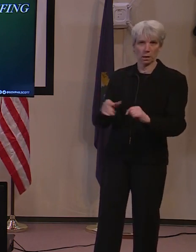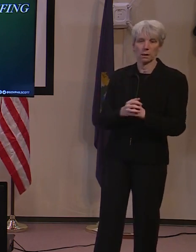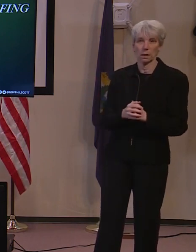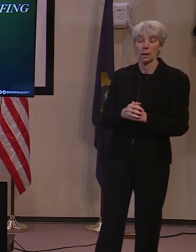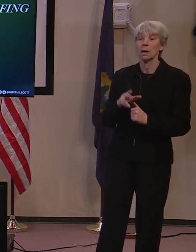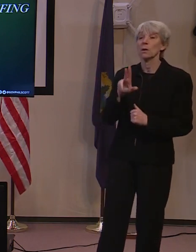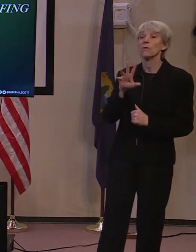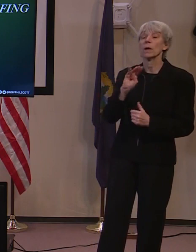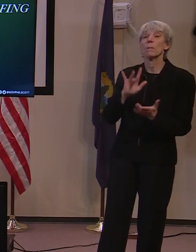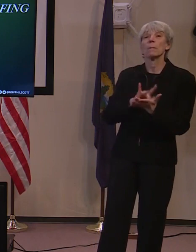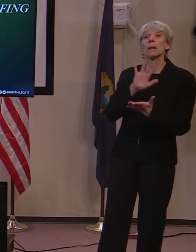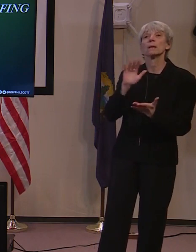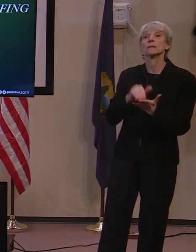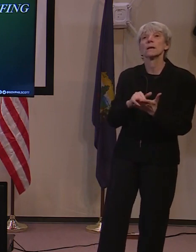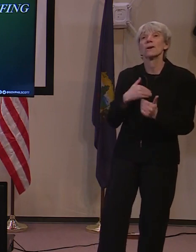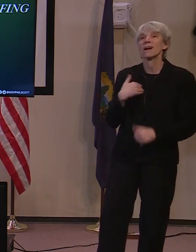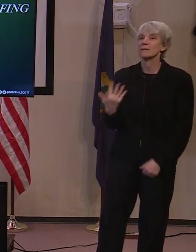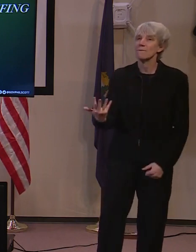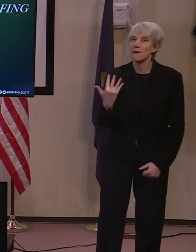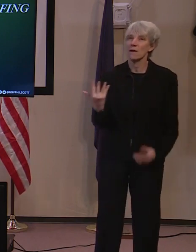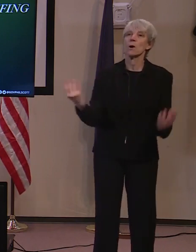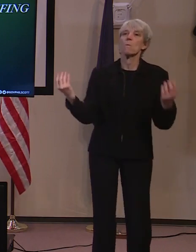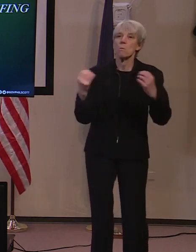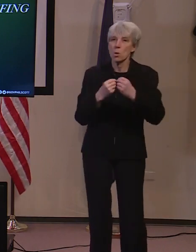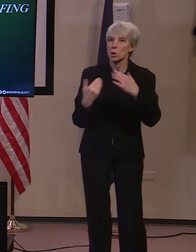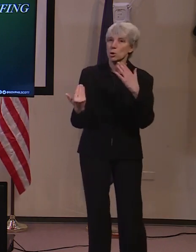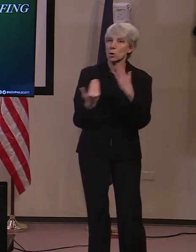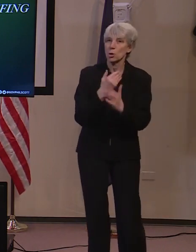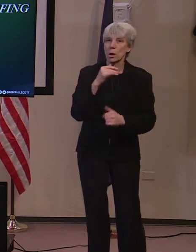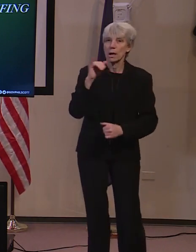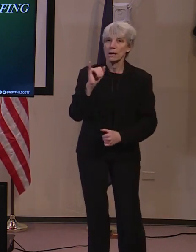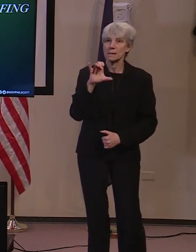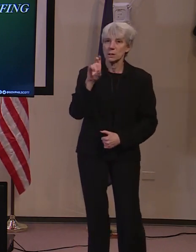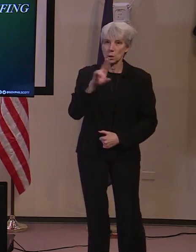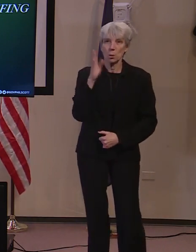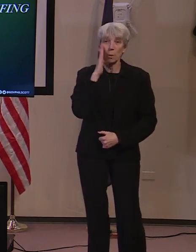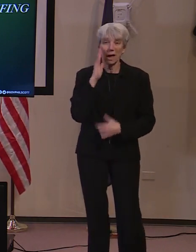Center now has five additional ICU beds online, and Northwestern Medical Center